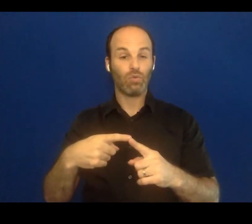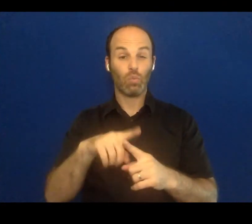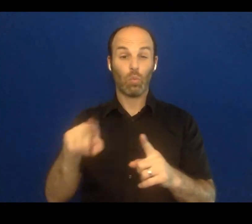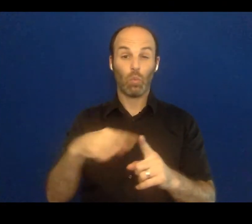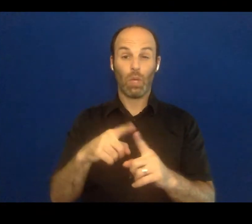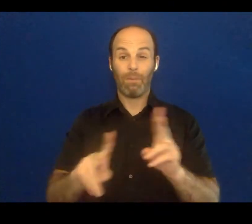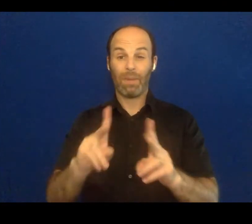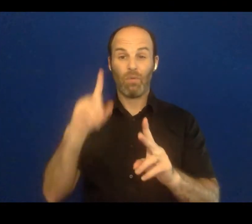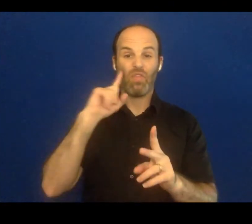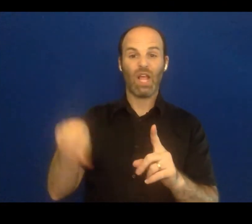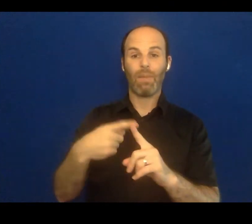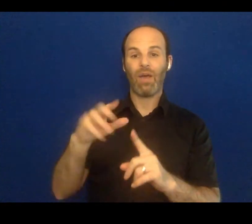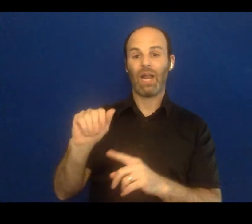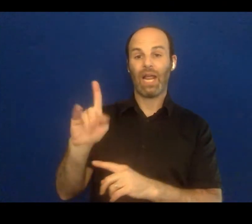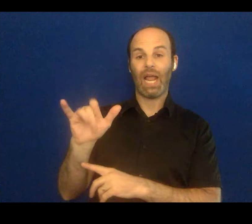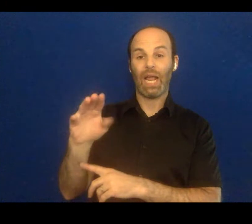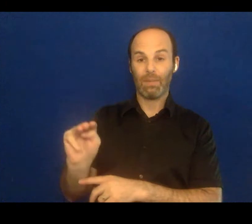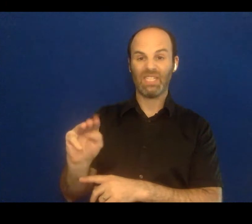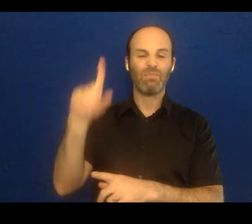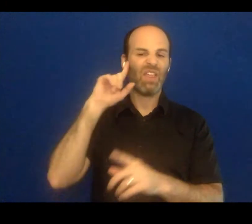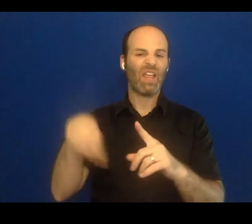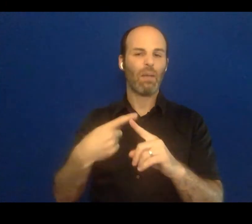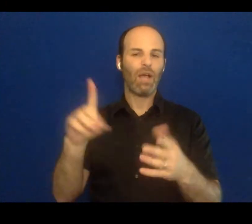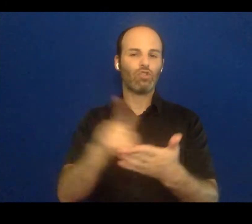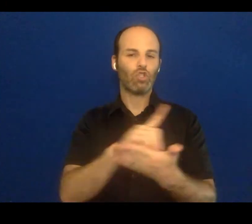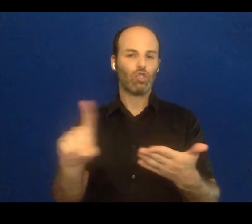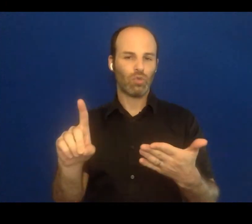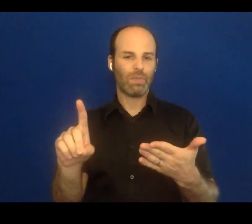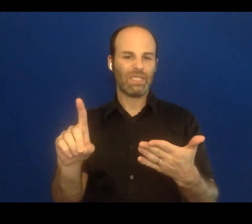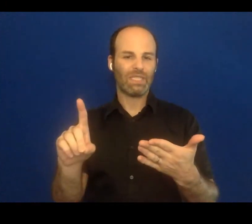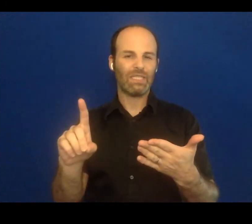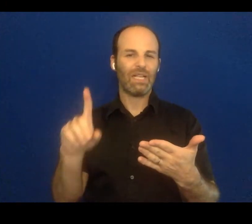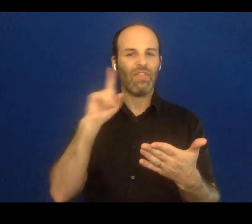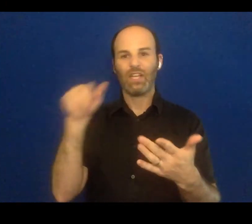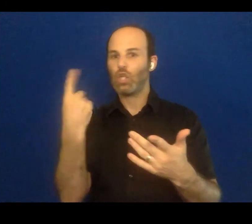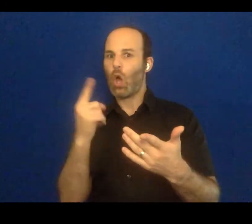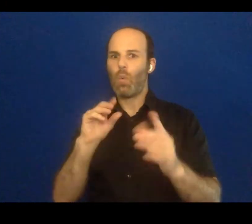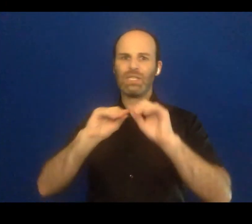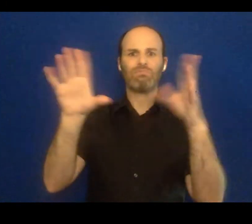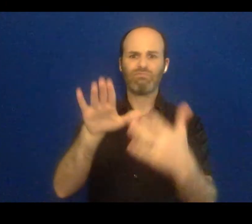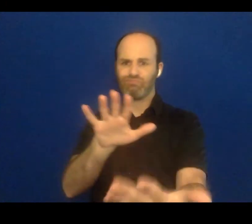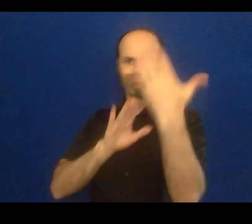THINKING ABOUT, THINKING ABOUT ABLEISM THINKING OF IN YOUR FACE TYPE OF THING, LIKE SOMEONE